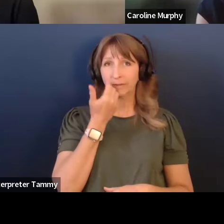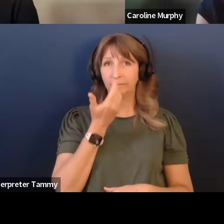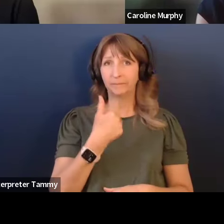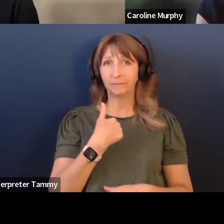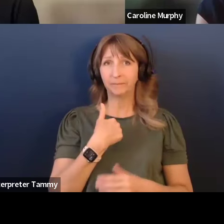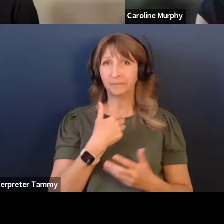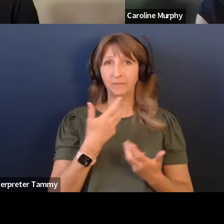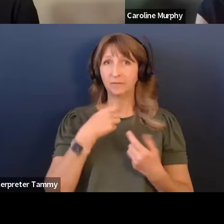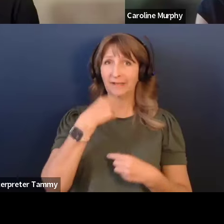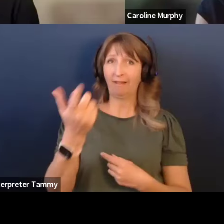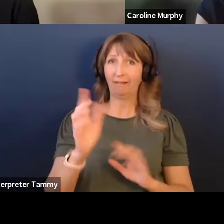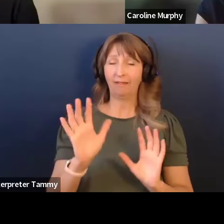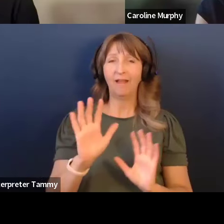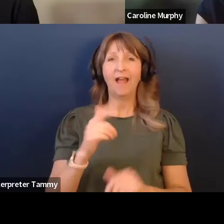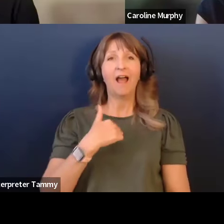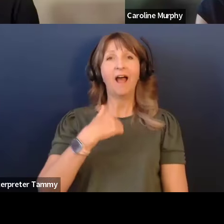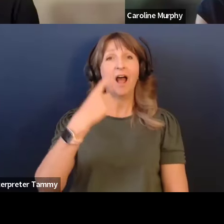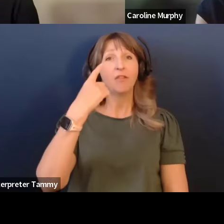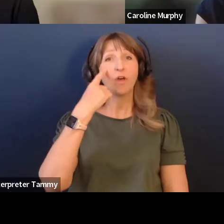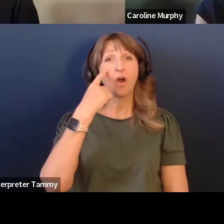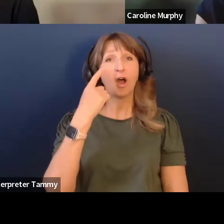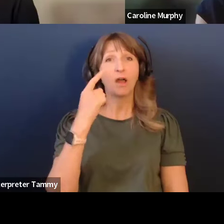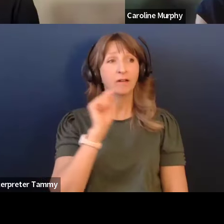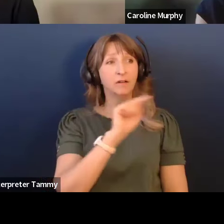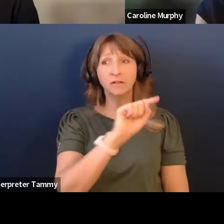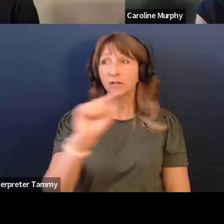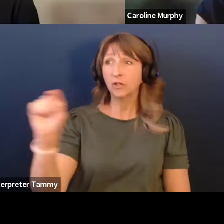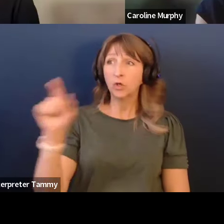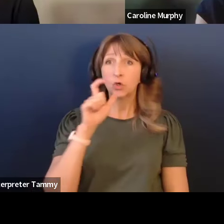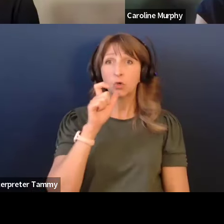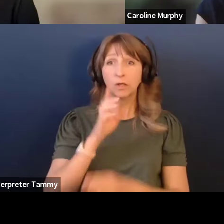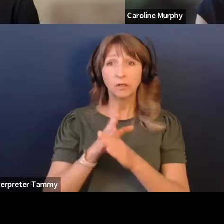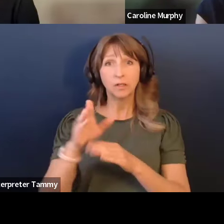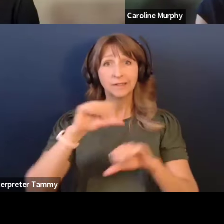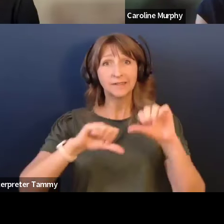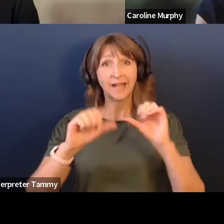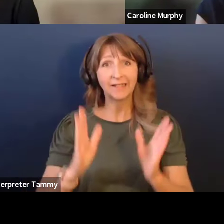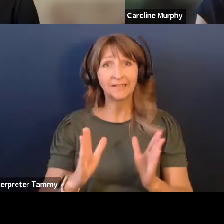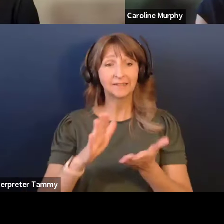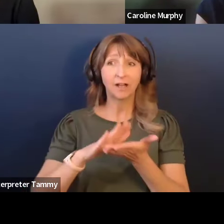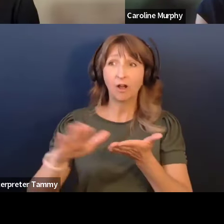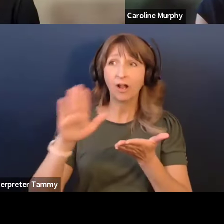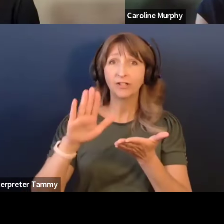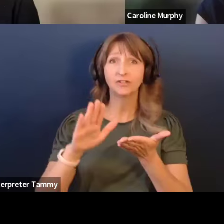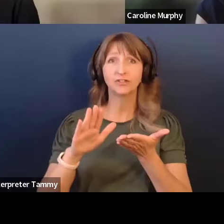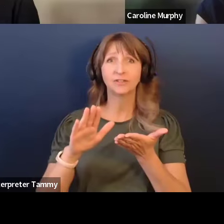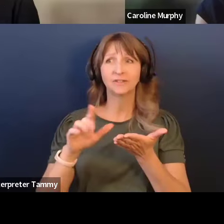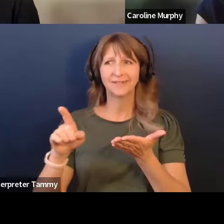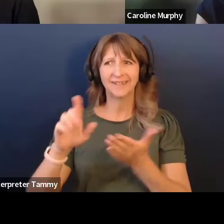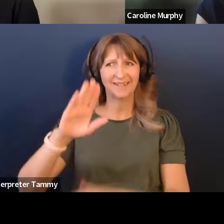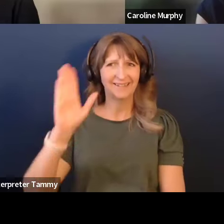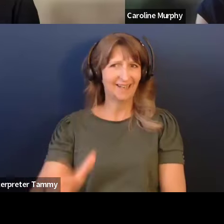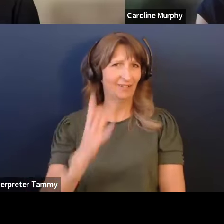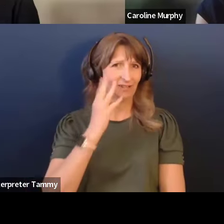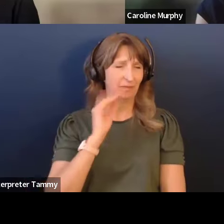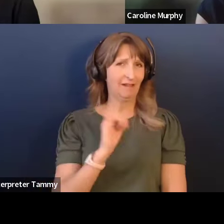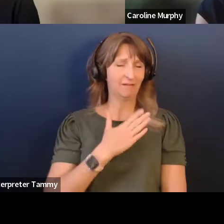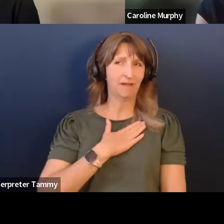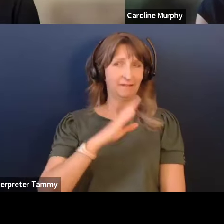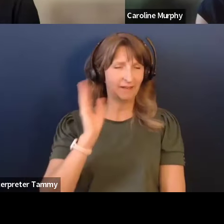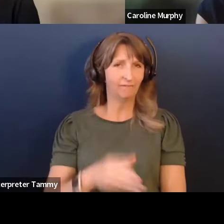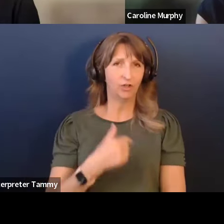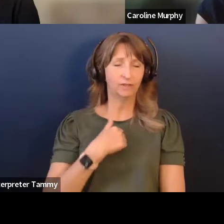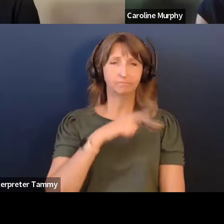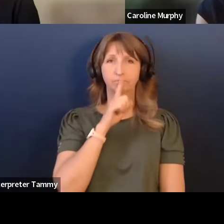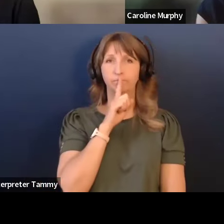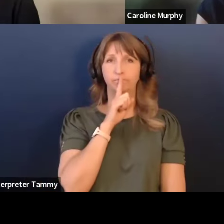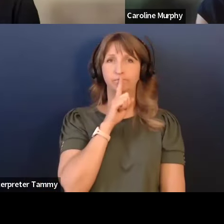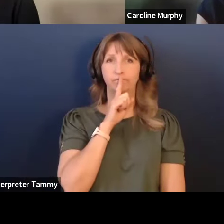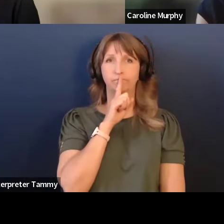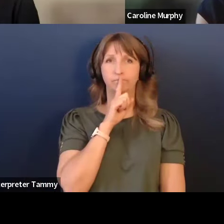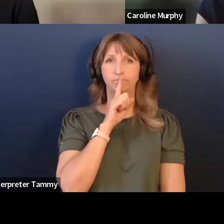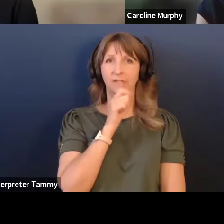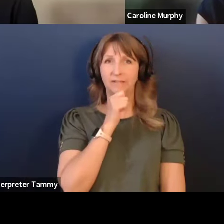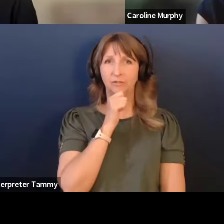I thought no one else had the experience that I had and I had to keep it secret